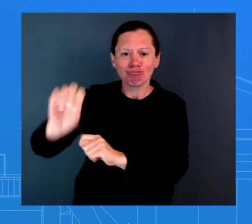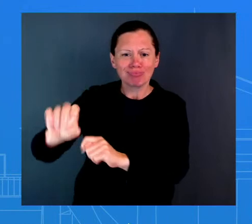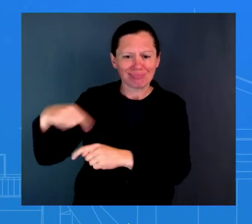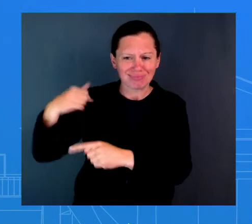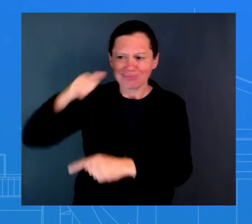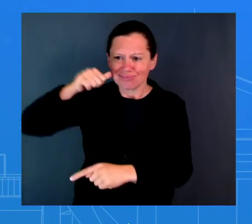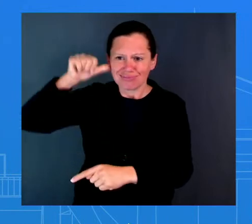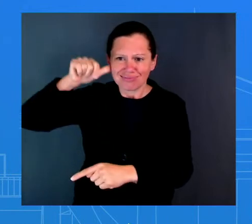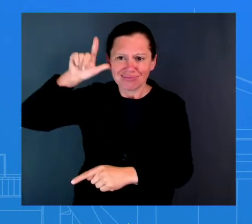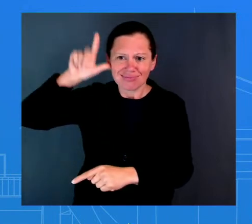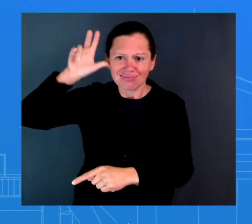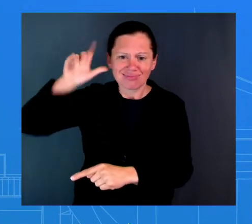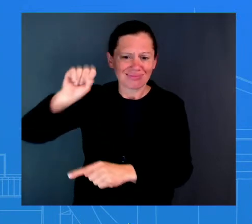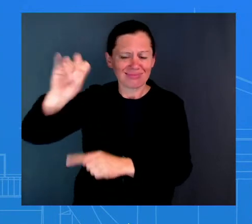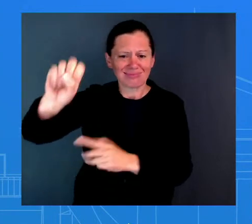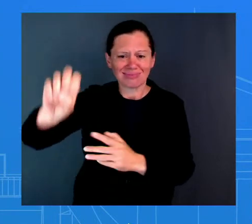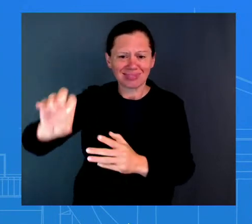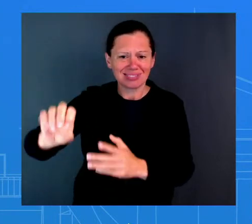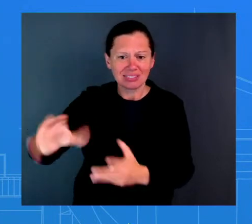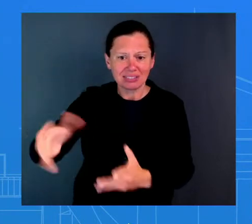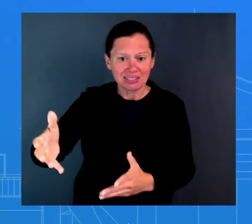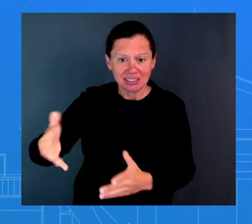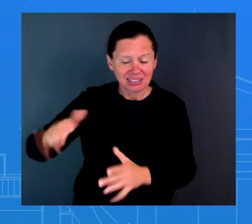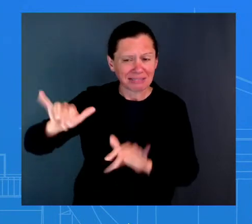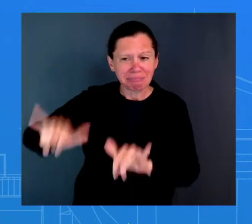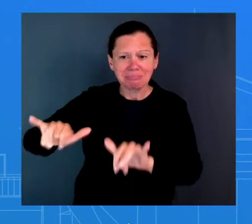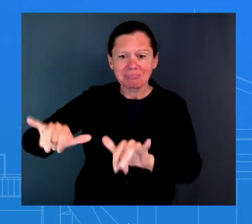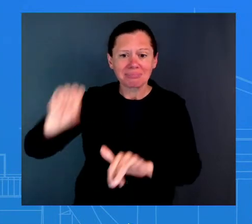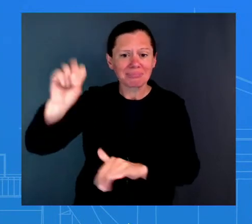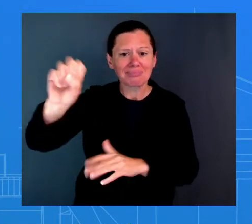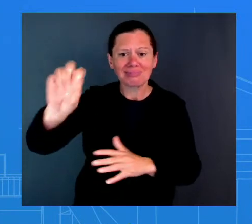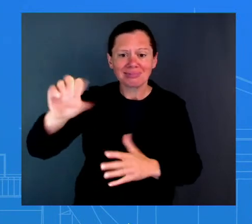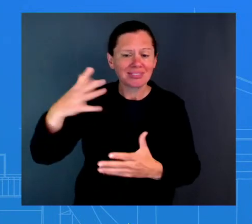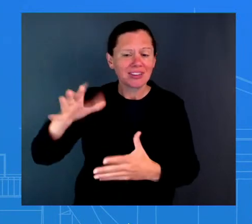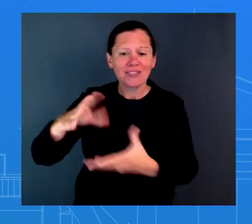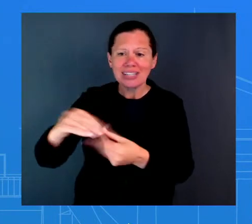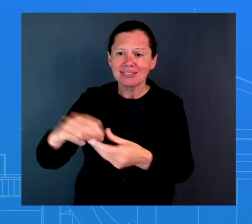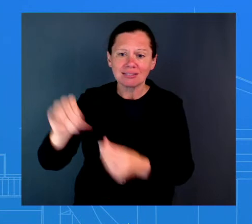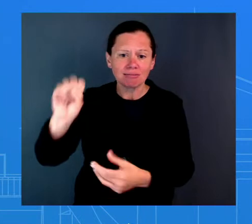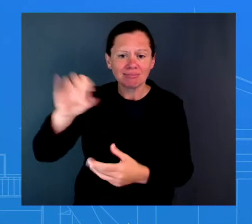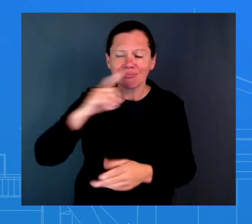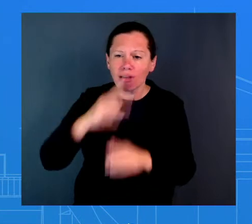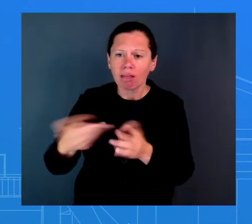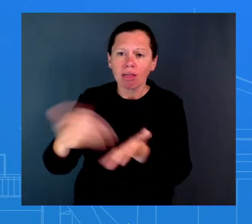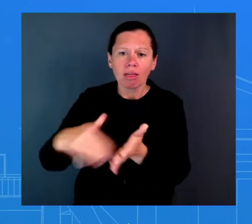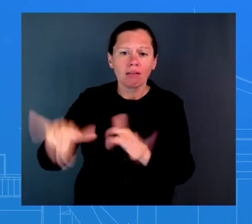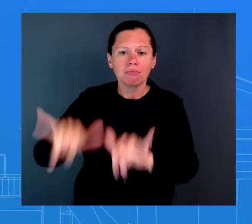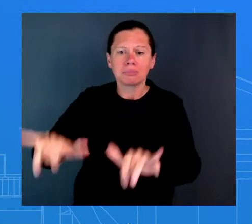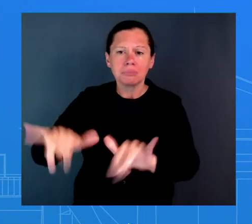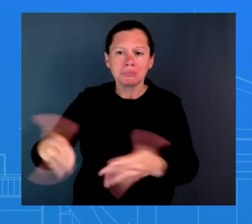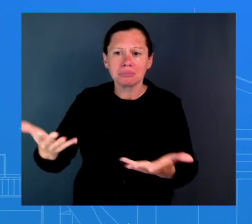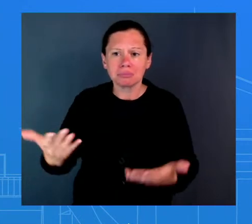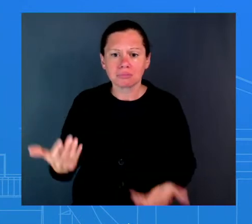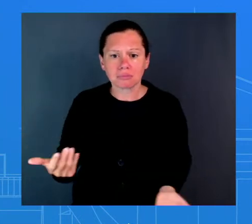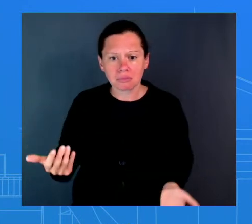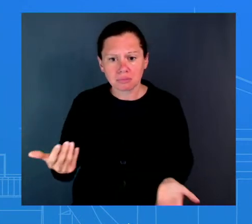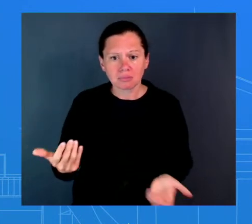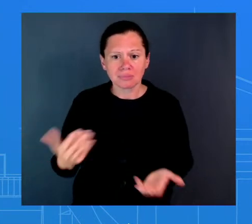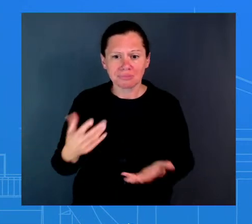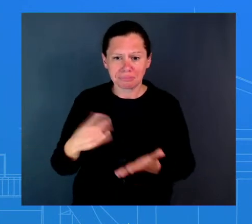And the President has spoken to all parties in the past couple of weeks. And so, he has stayed in touch. He's had those conversation.